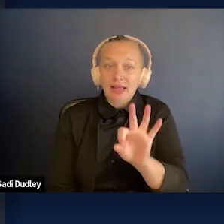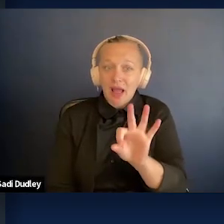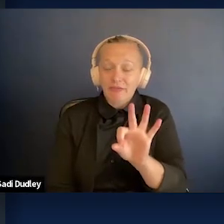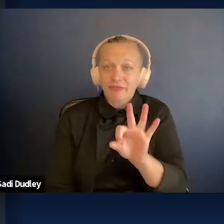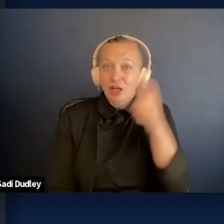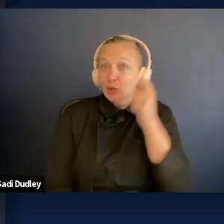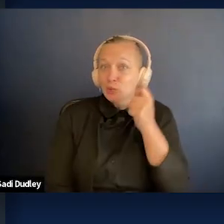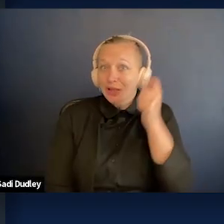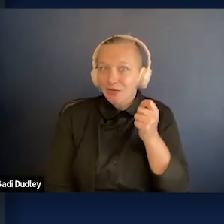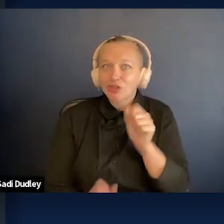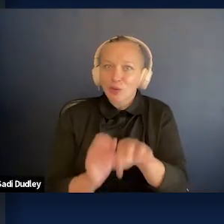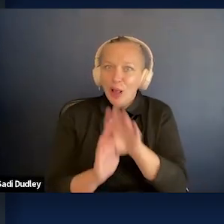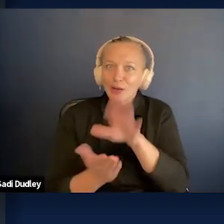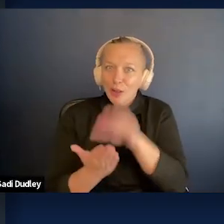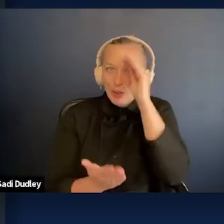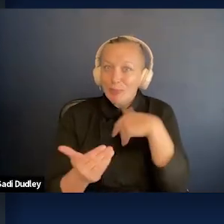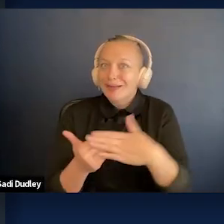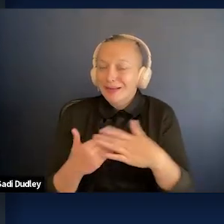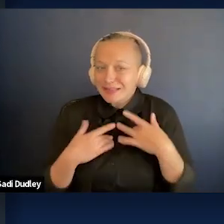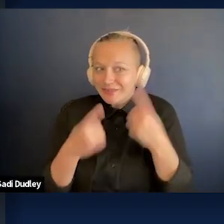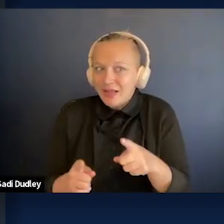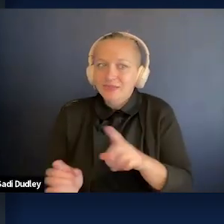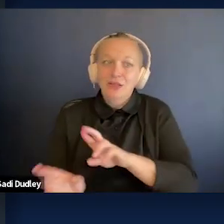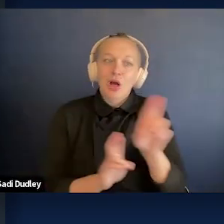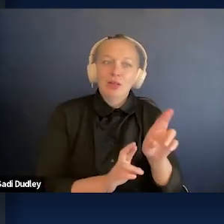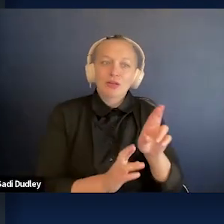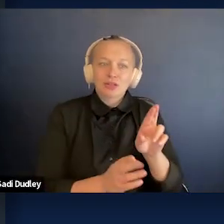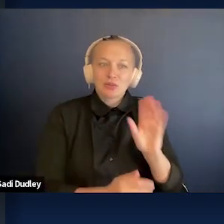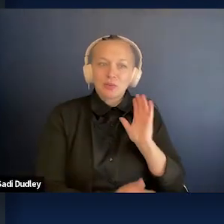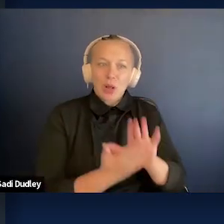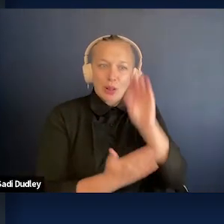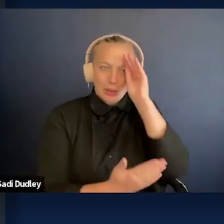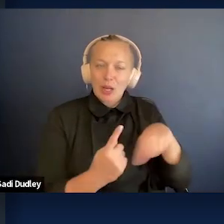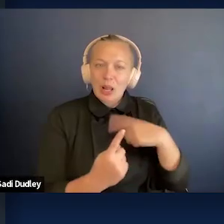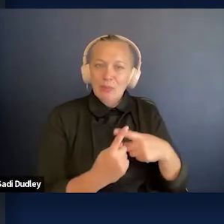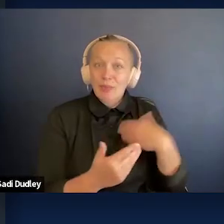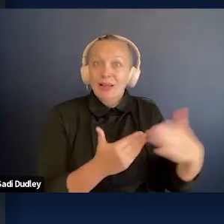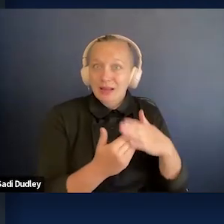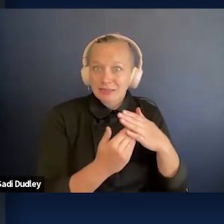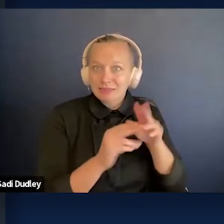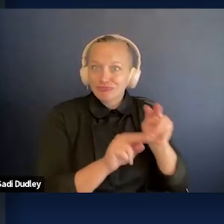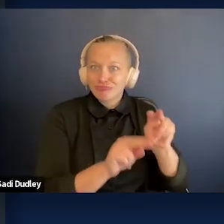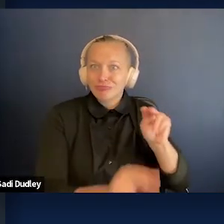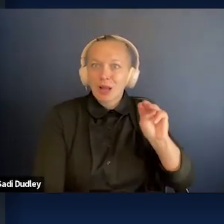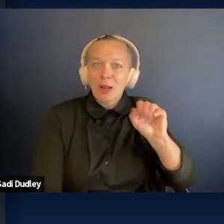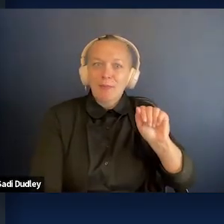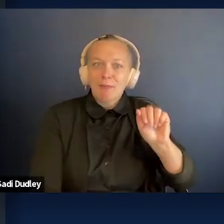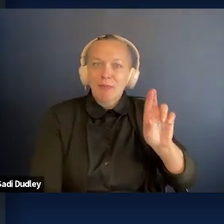And a QR code on the right side of the screen to be added to the clinical coverage list for future ASF marquee events. If you have any questions, feel free to contact me.